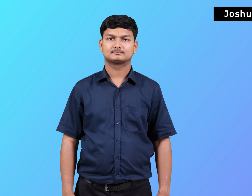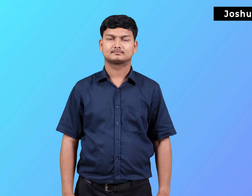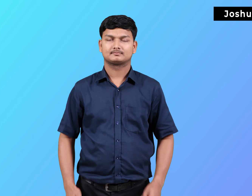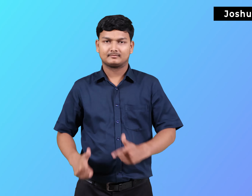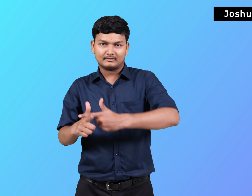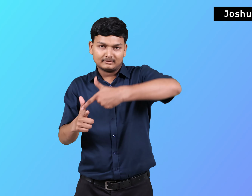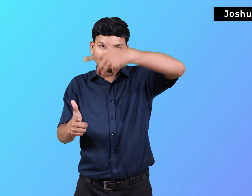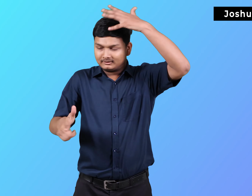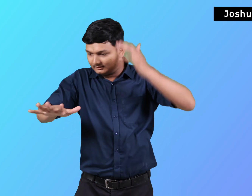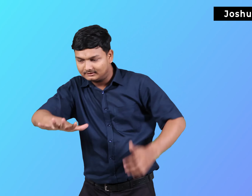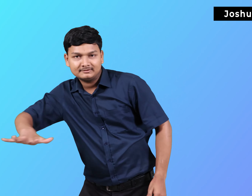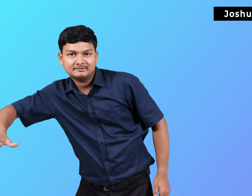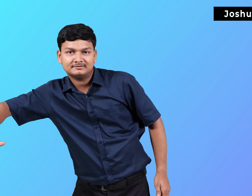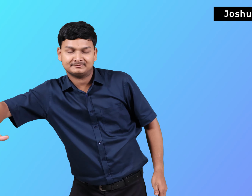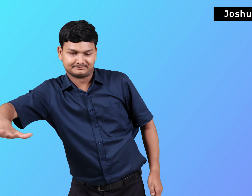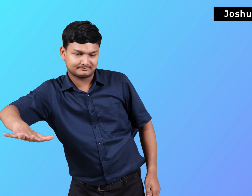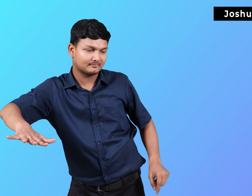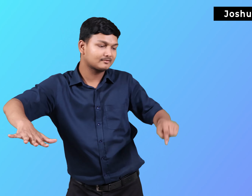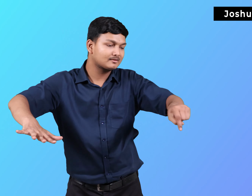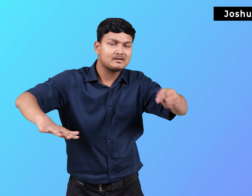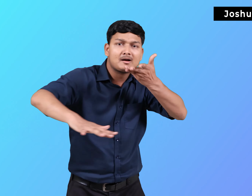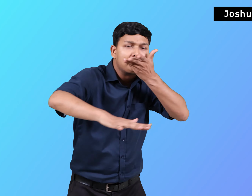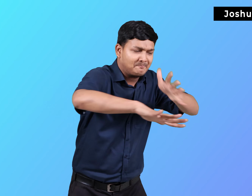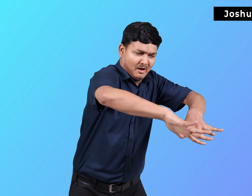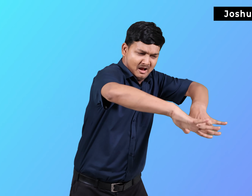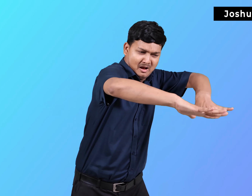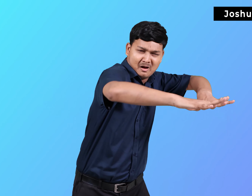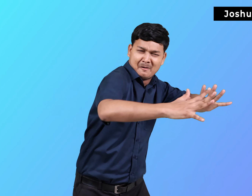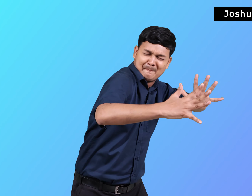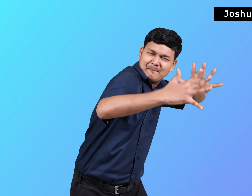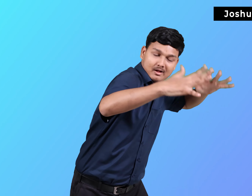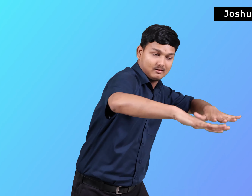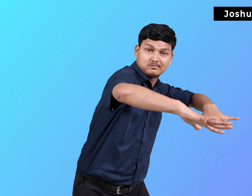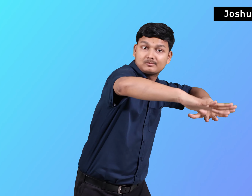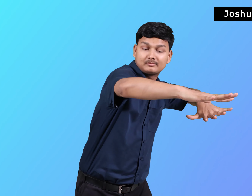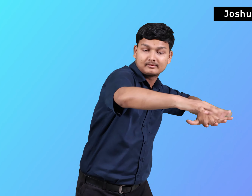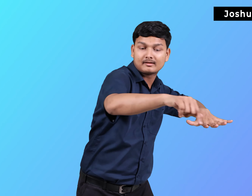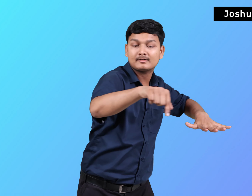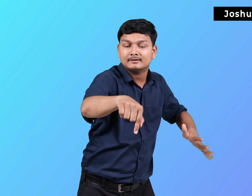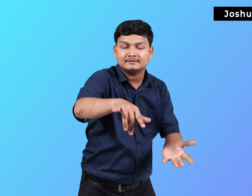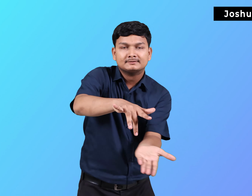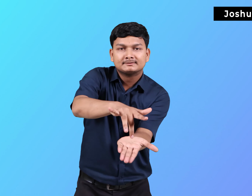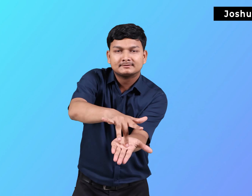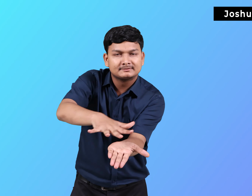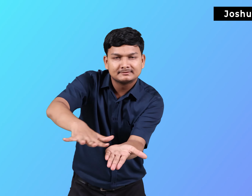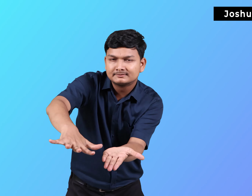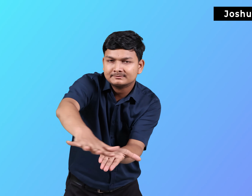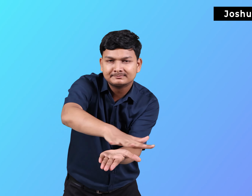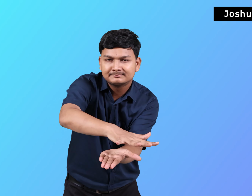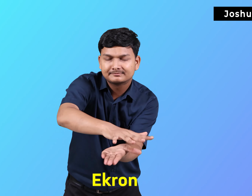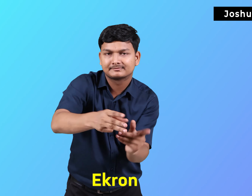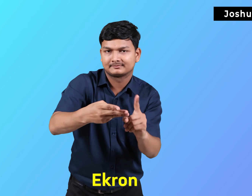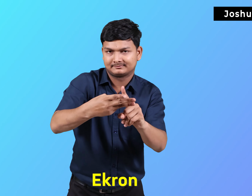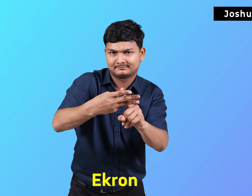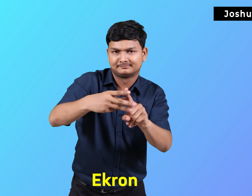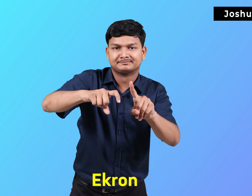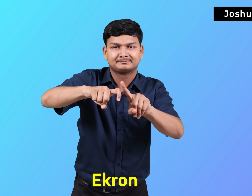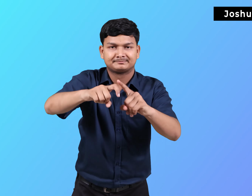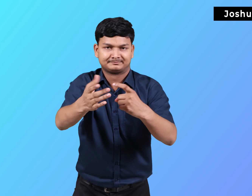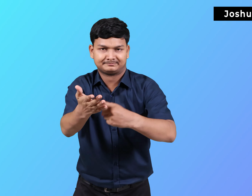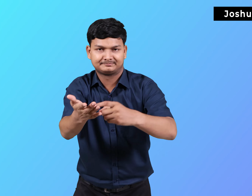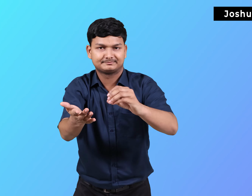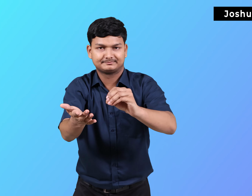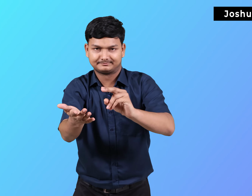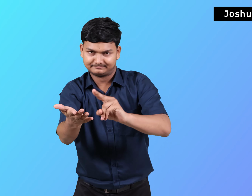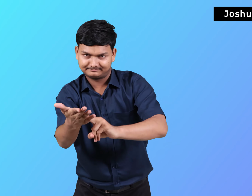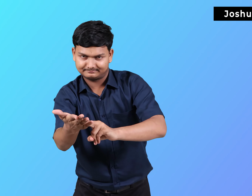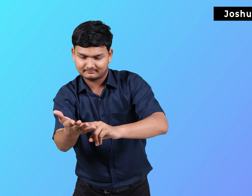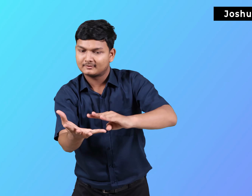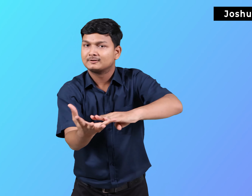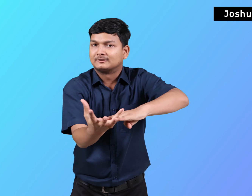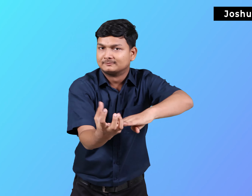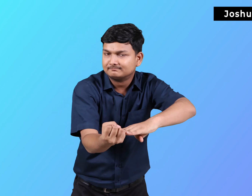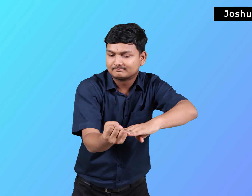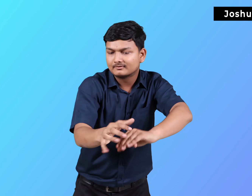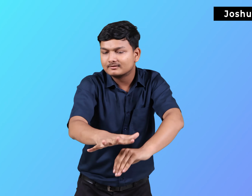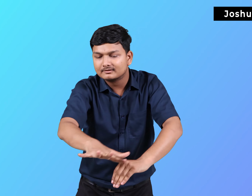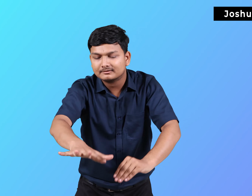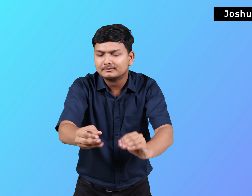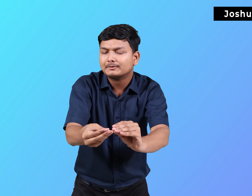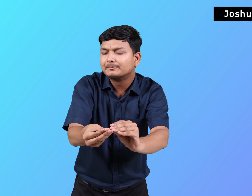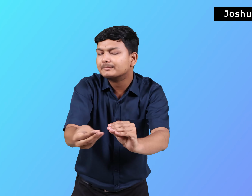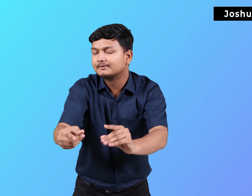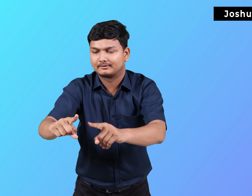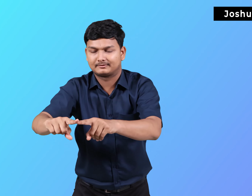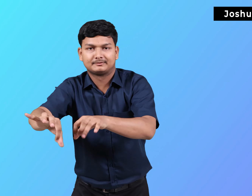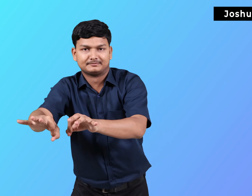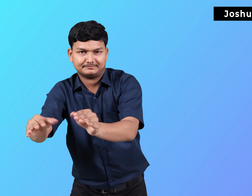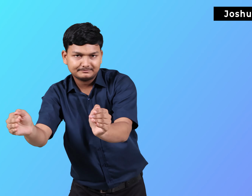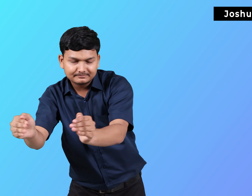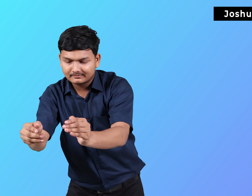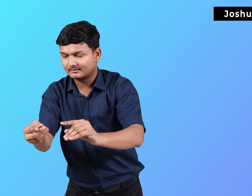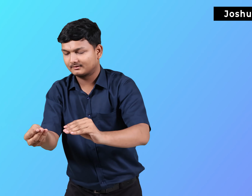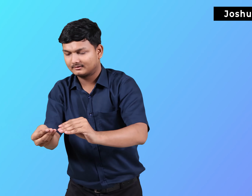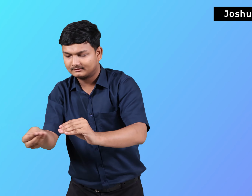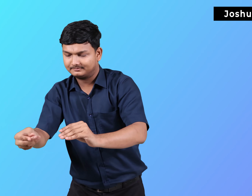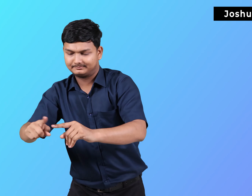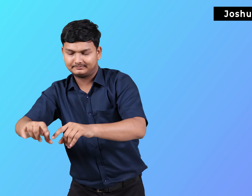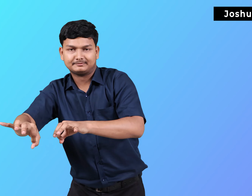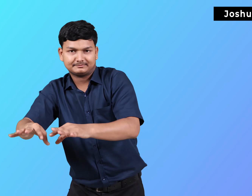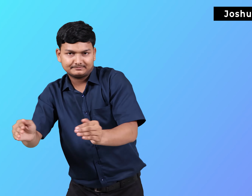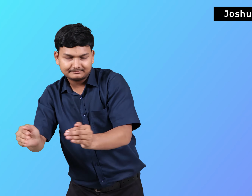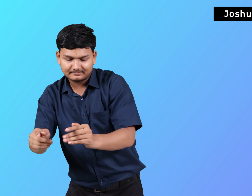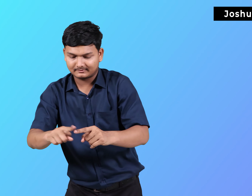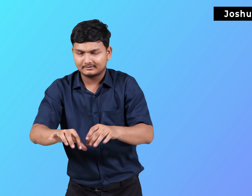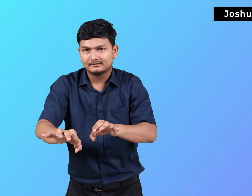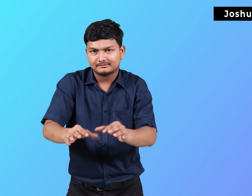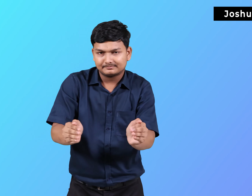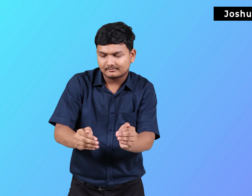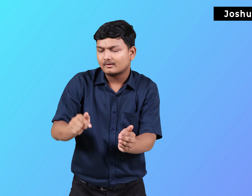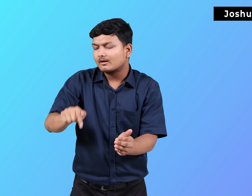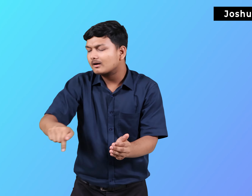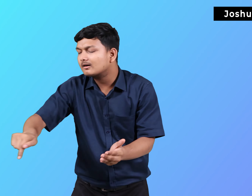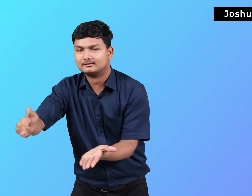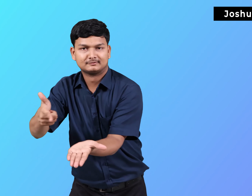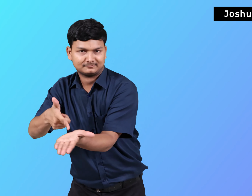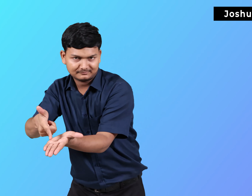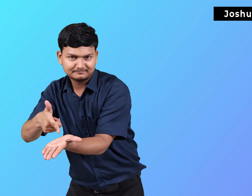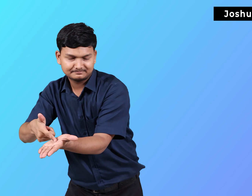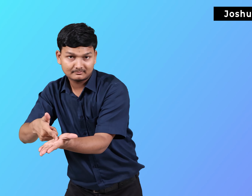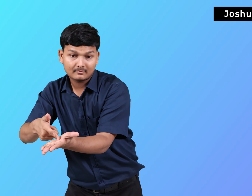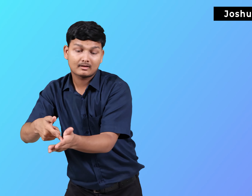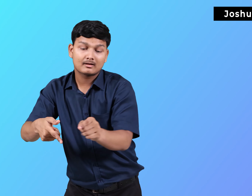The next area given to Judah included these cities and the land around them: Ekron and the small towns and villages near it;